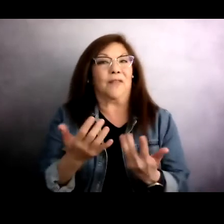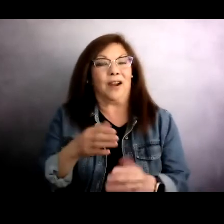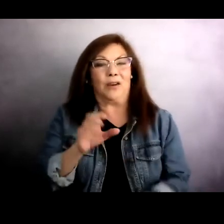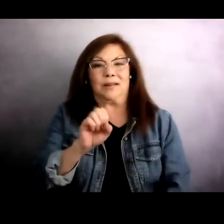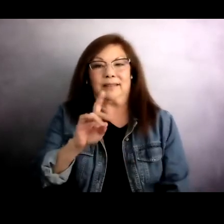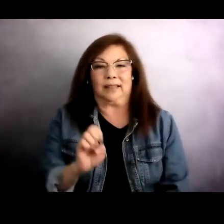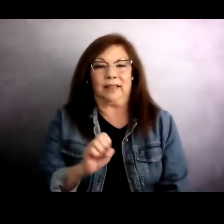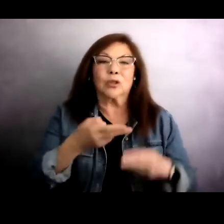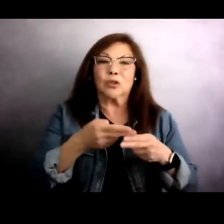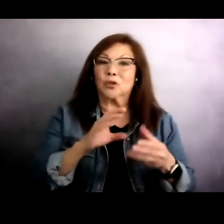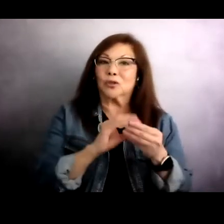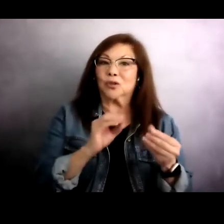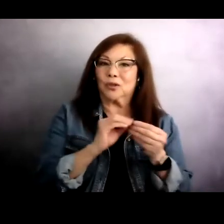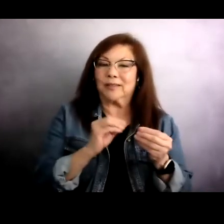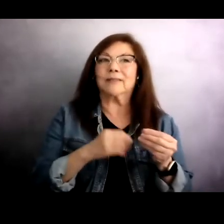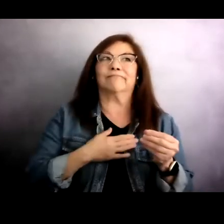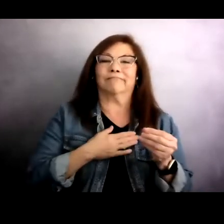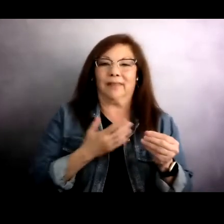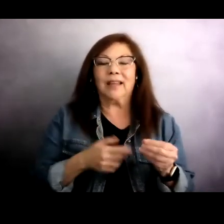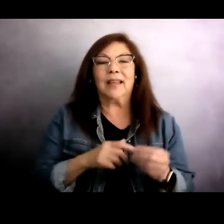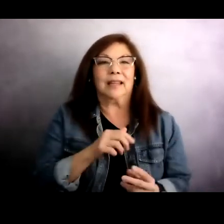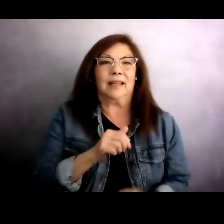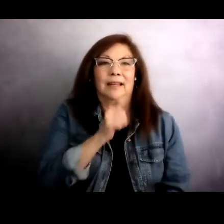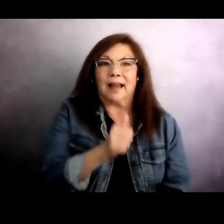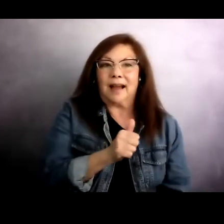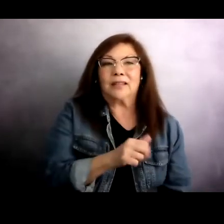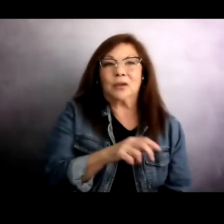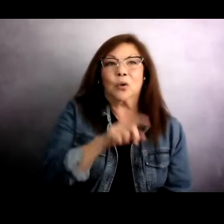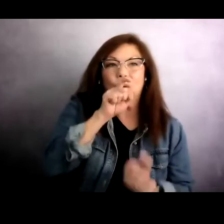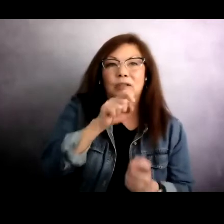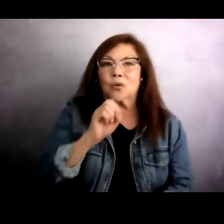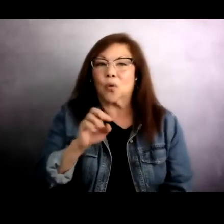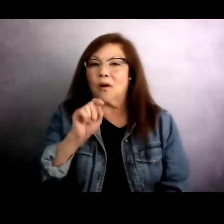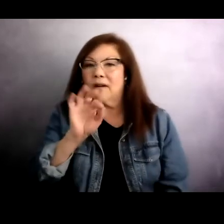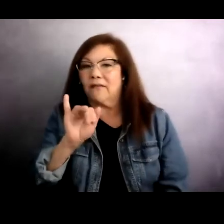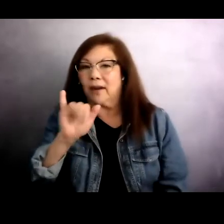Her short story, now or which no fairy, was in the 2014 or otherwise on the honour award